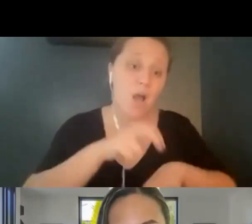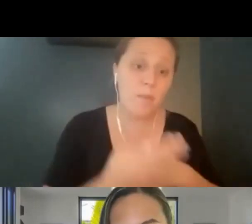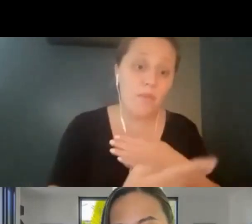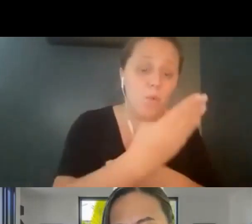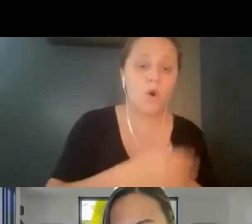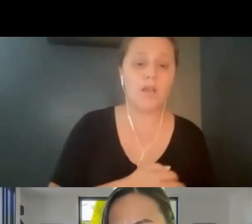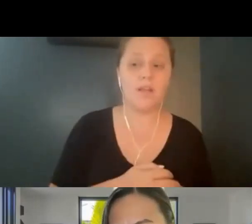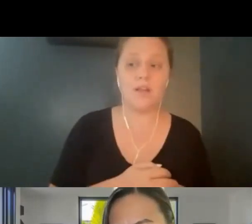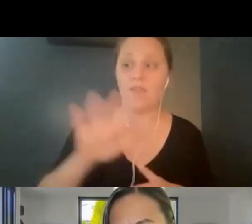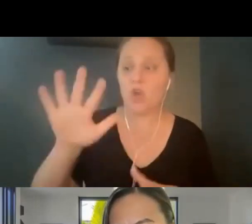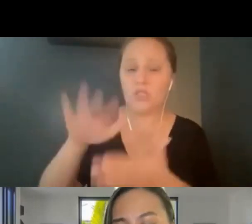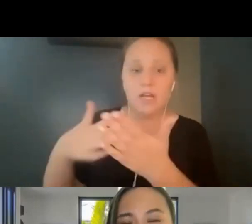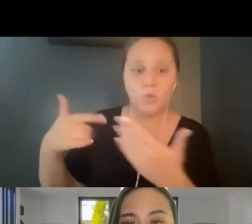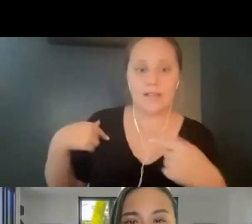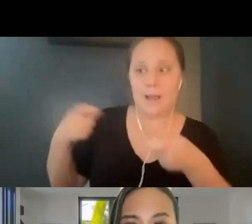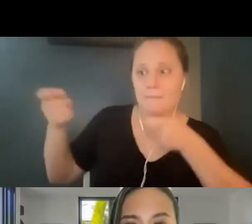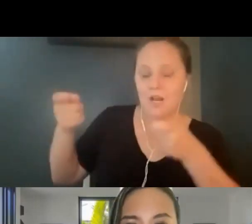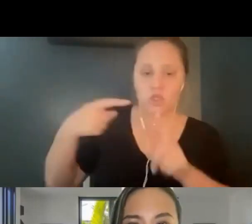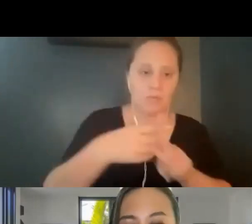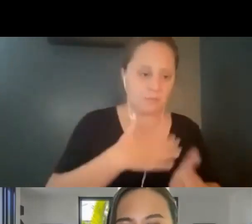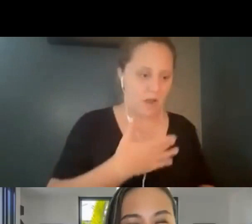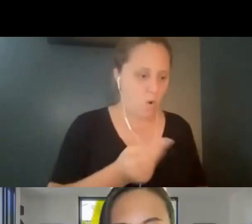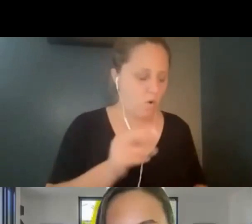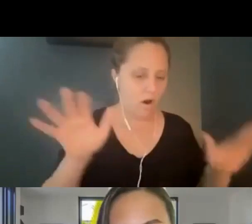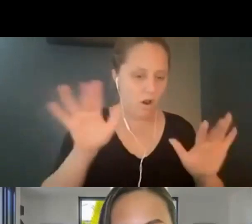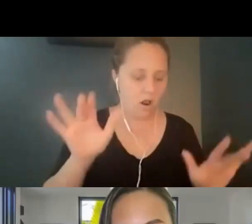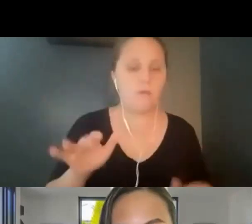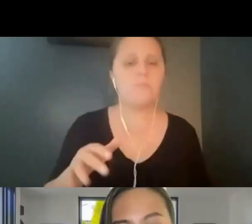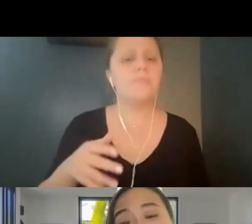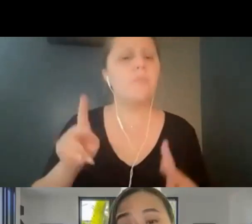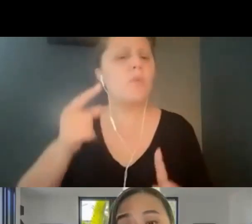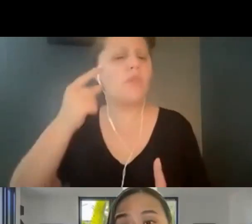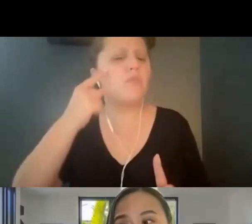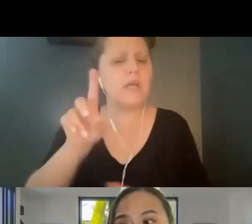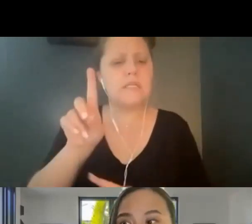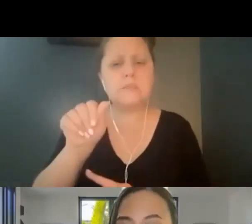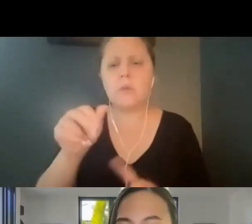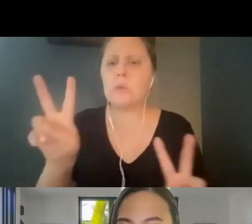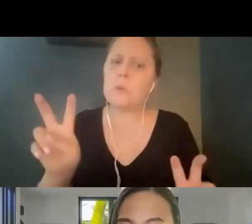So, I feel like, you know a lot of disability there's a lot of negativity around it and there's a lot of stigma, but people